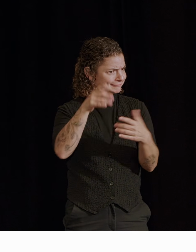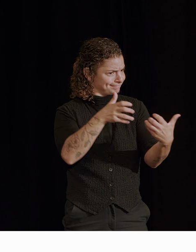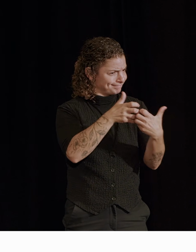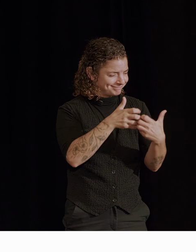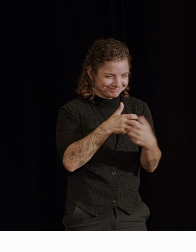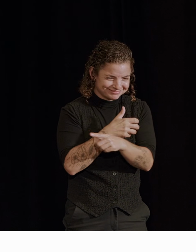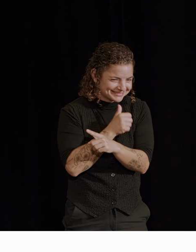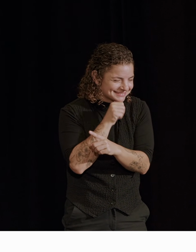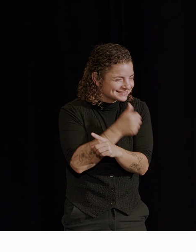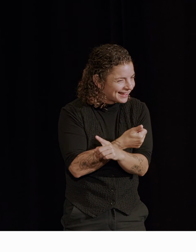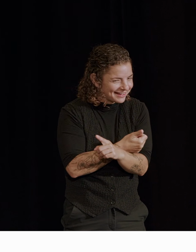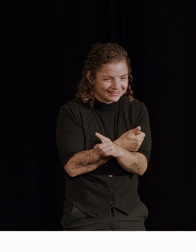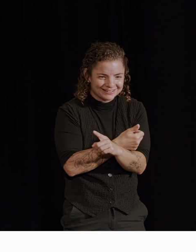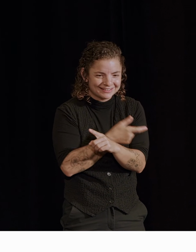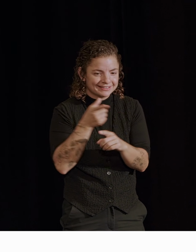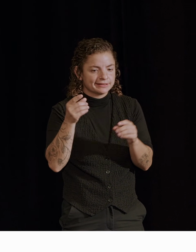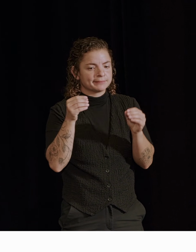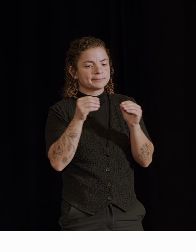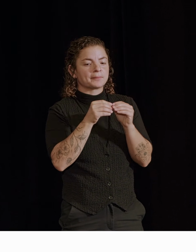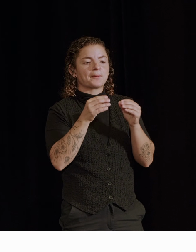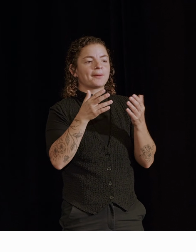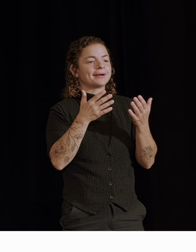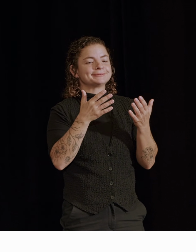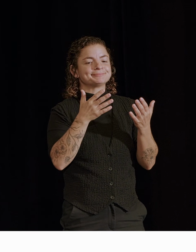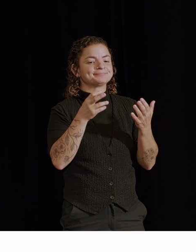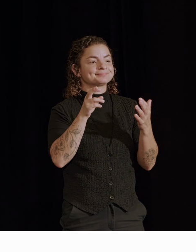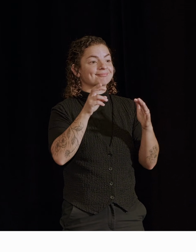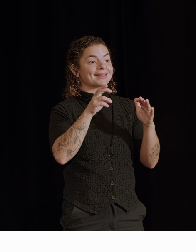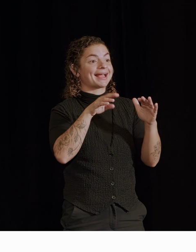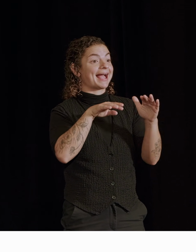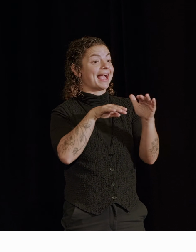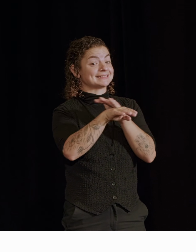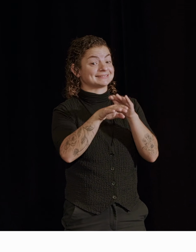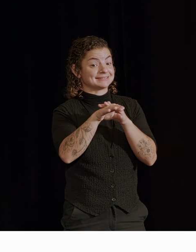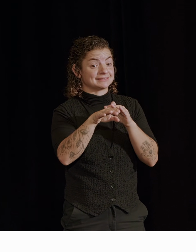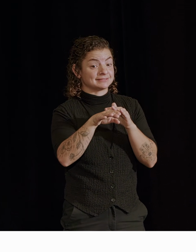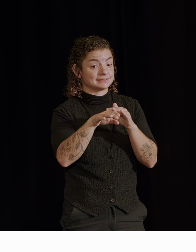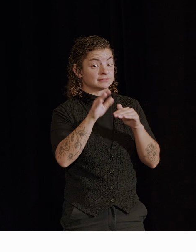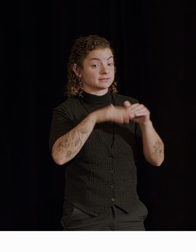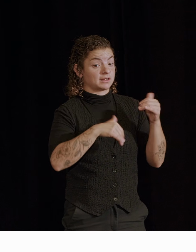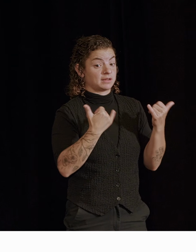more accessible than many of the modern iterations that were made afterwards.